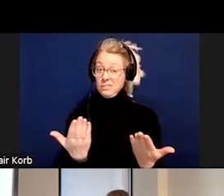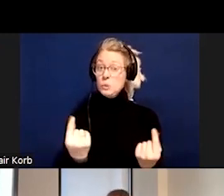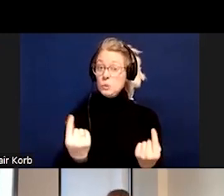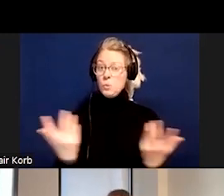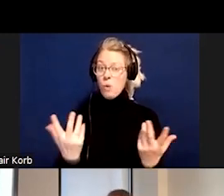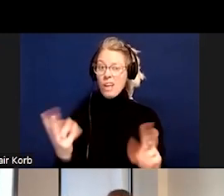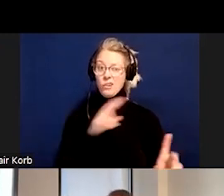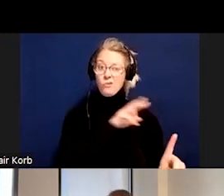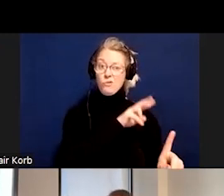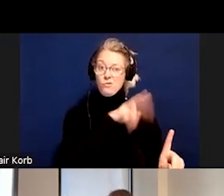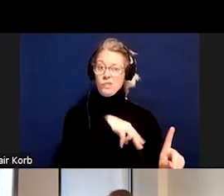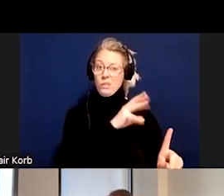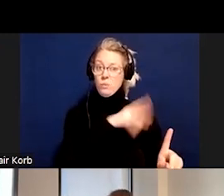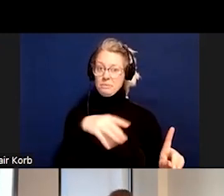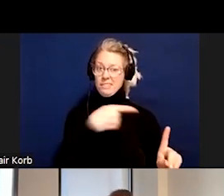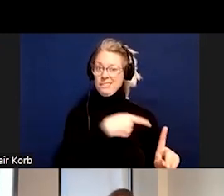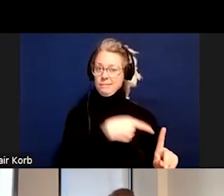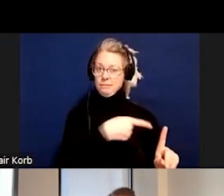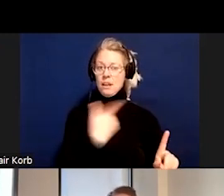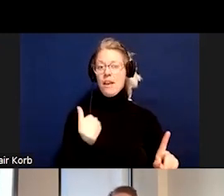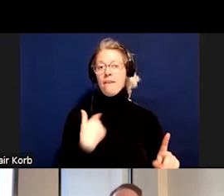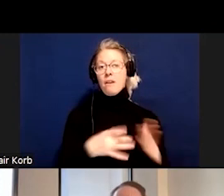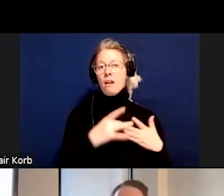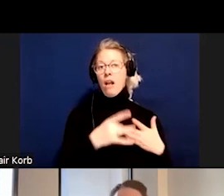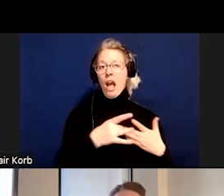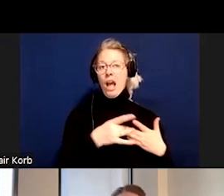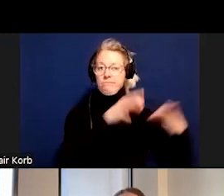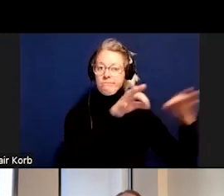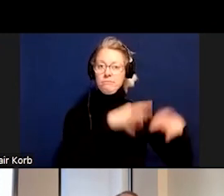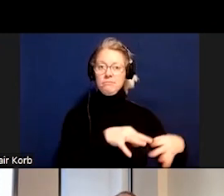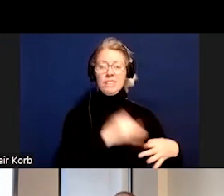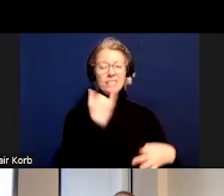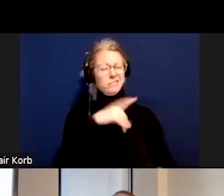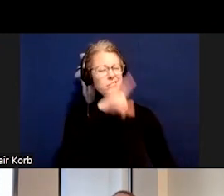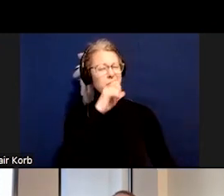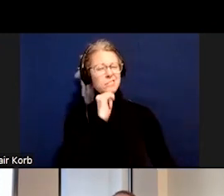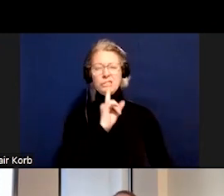on the website and reaching out to Marta if you have any questions.